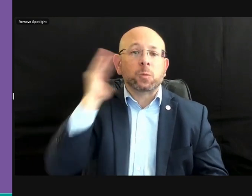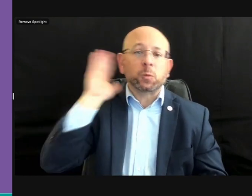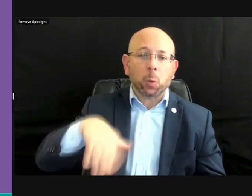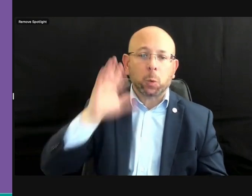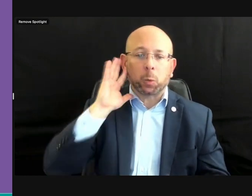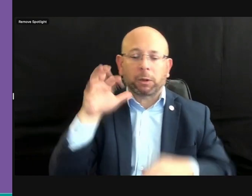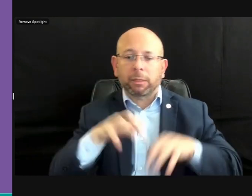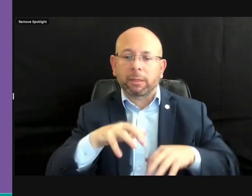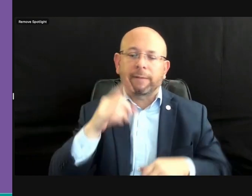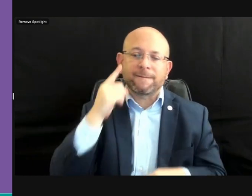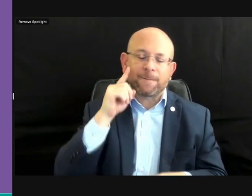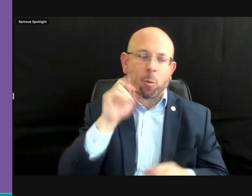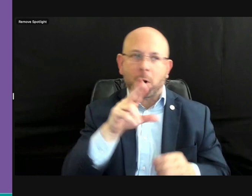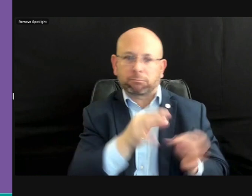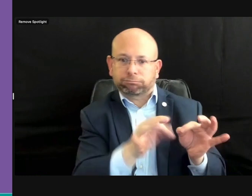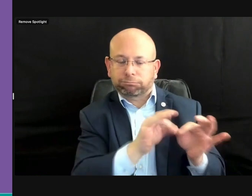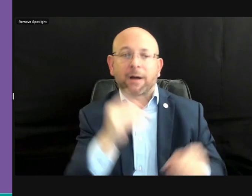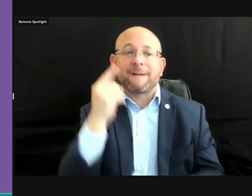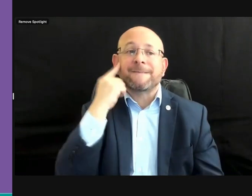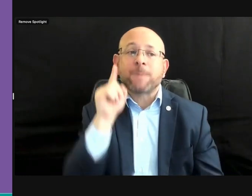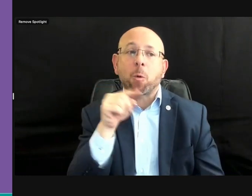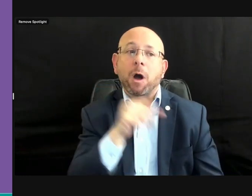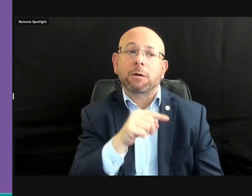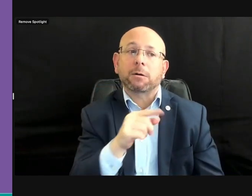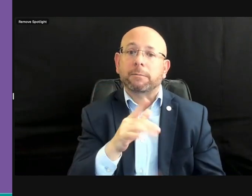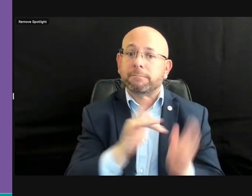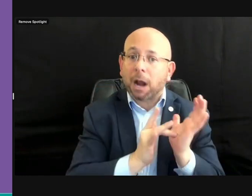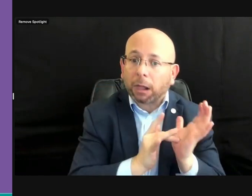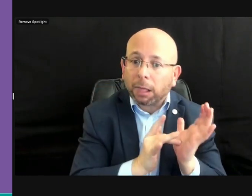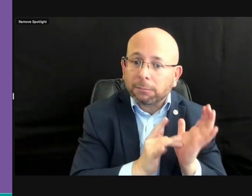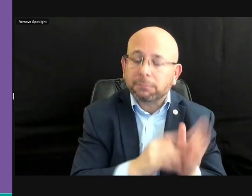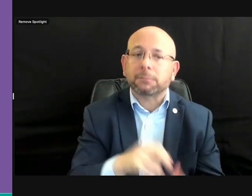And for both of these, something can be done to mitigate errors.